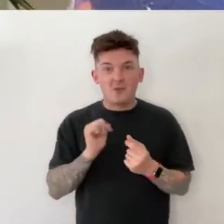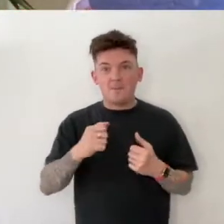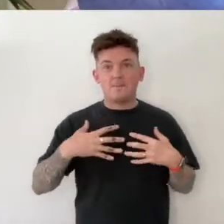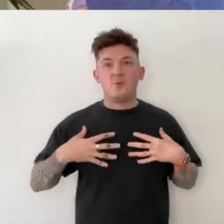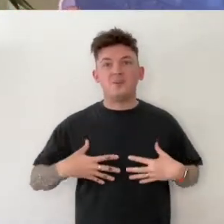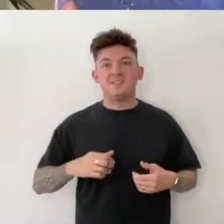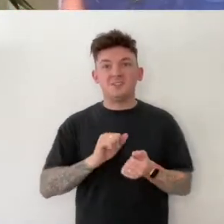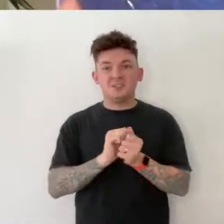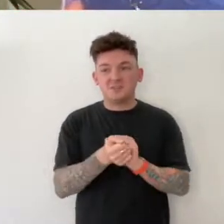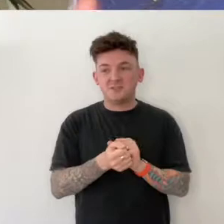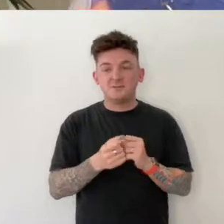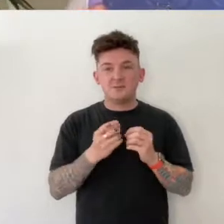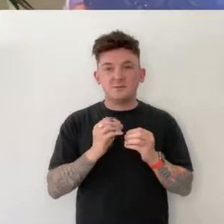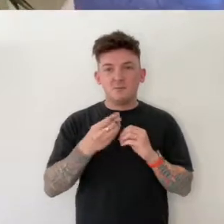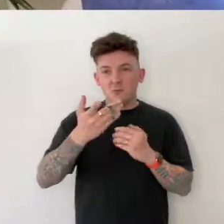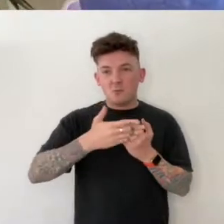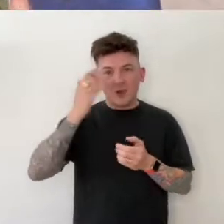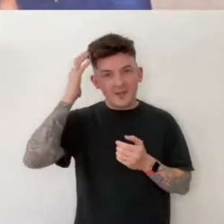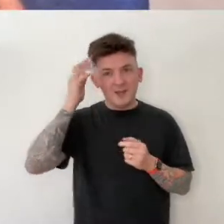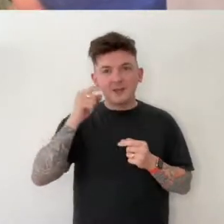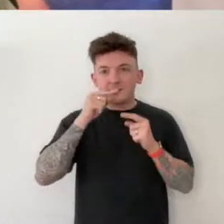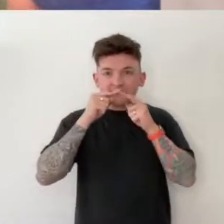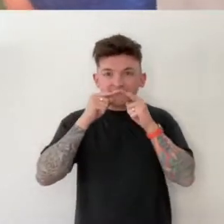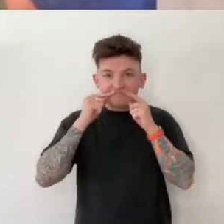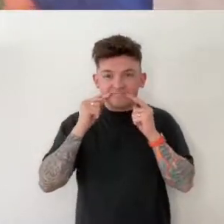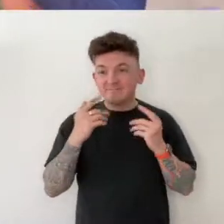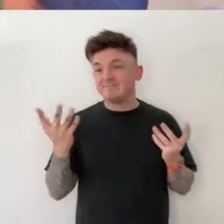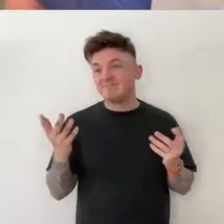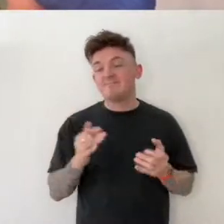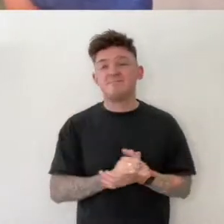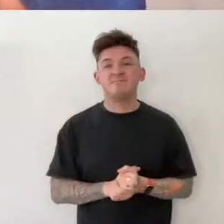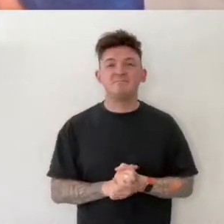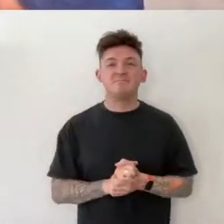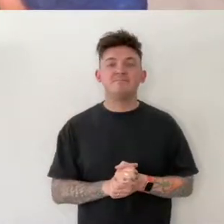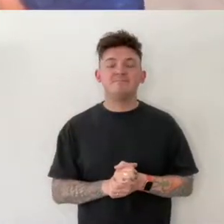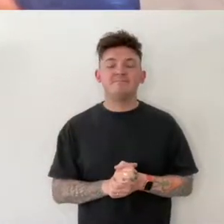top lip getting a nice little moustache I'm glad we're on the same page about that. also